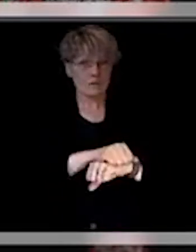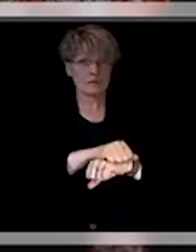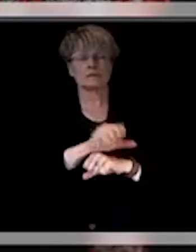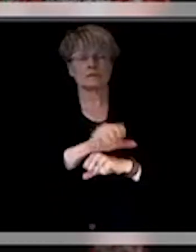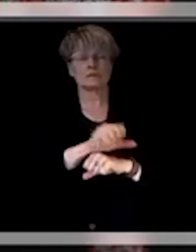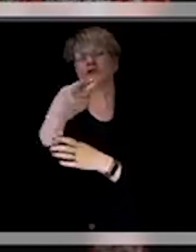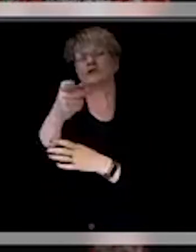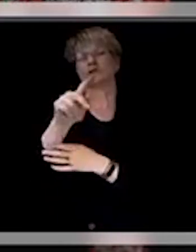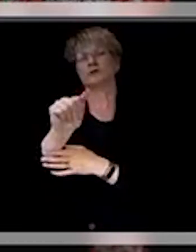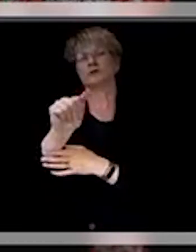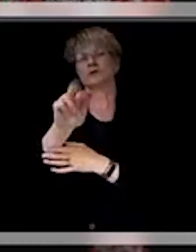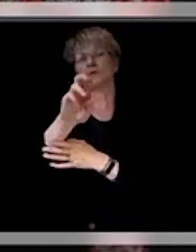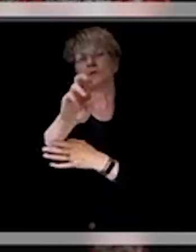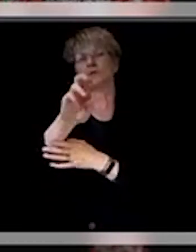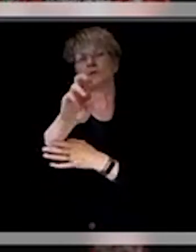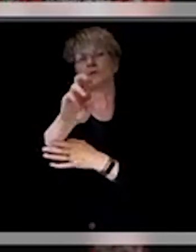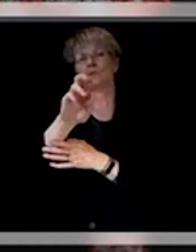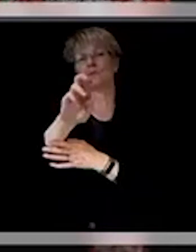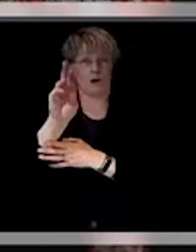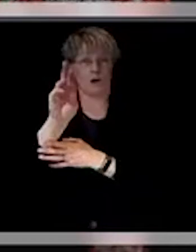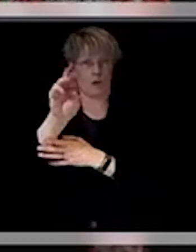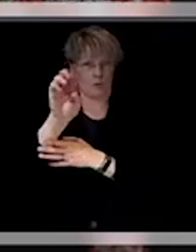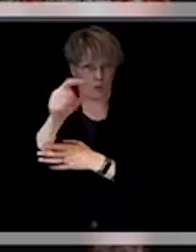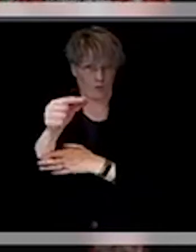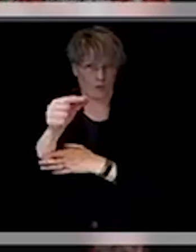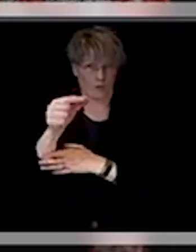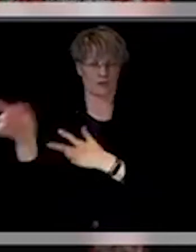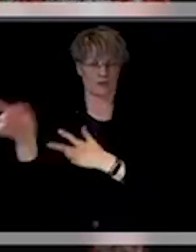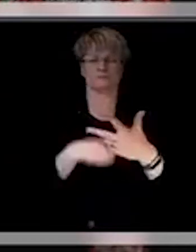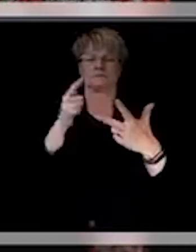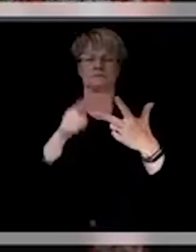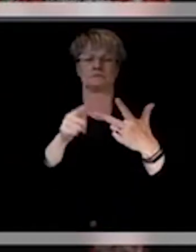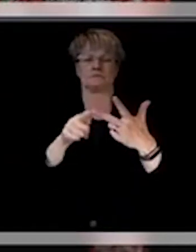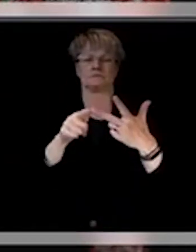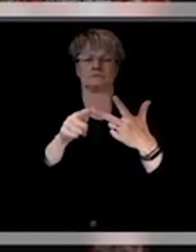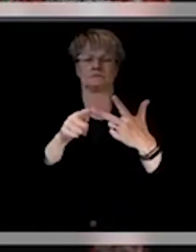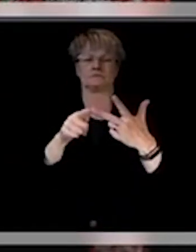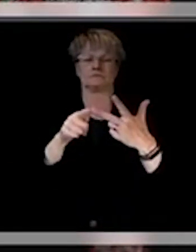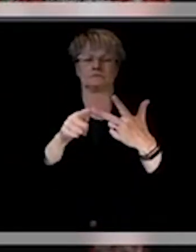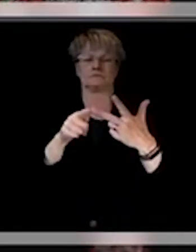I realize for many people this is a new experience. It isn't part of our culture, as it is in